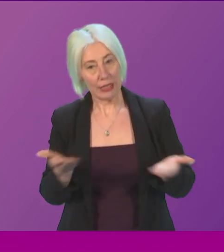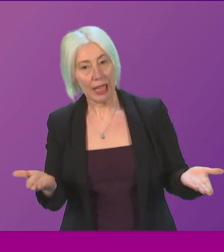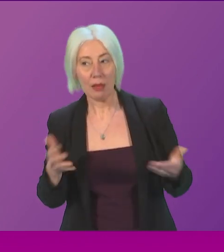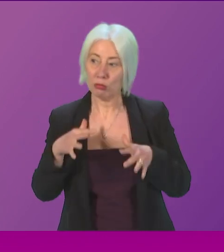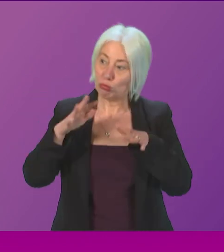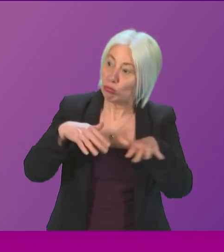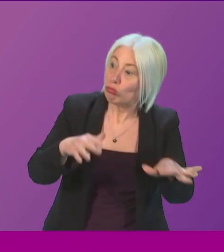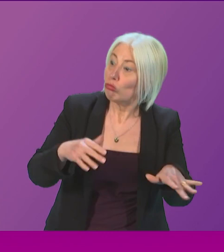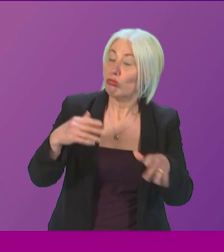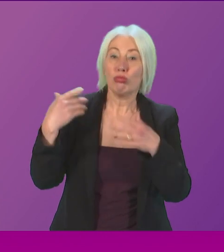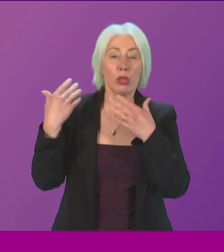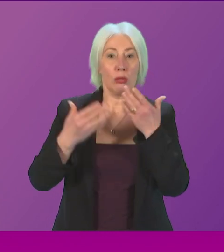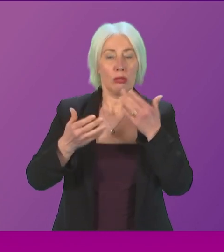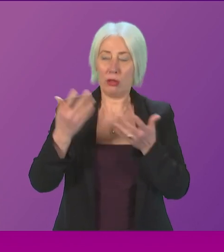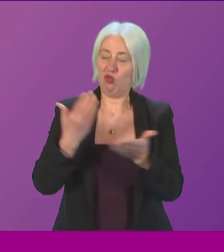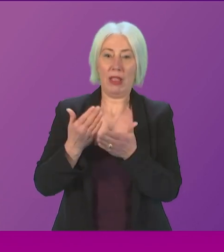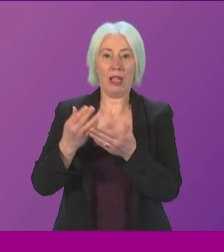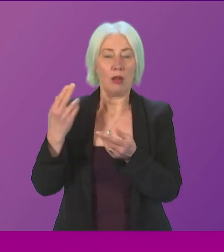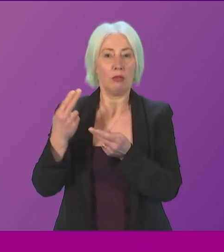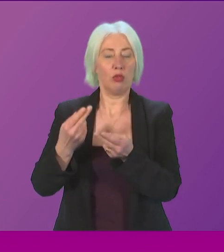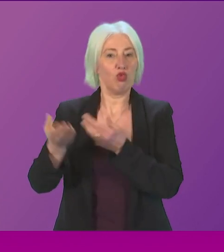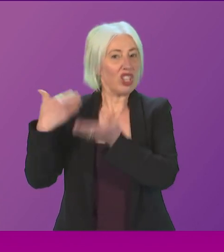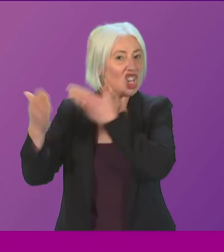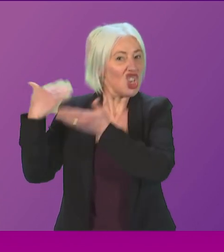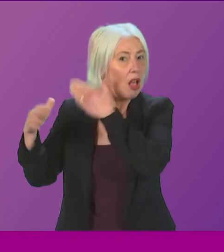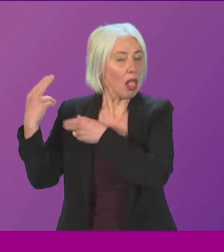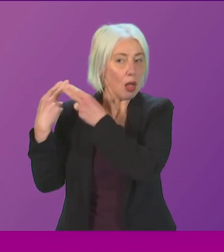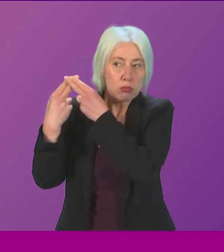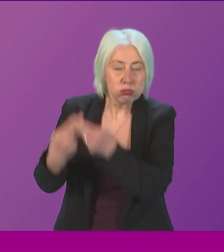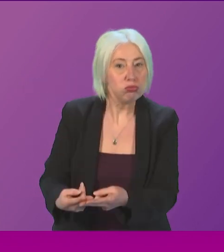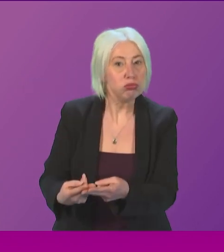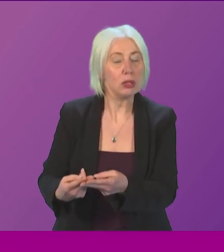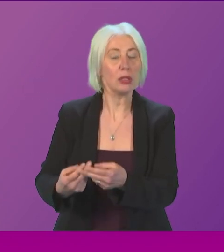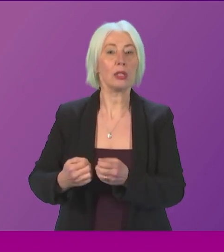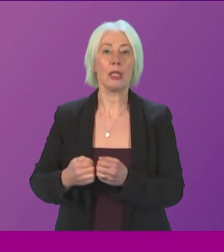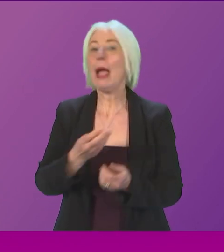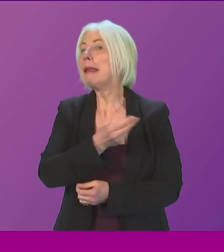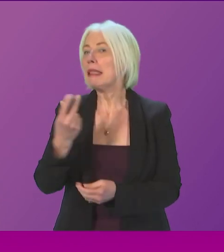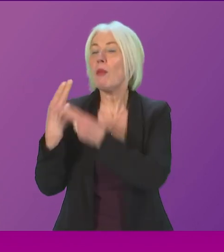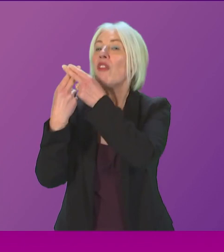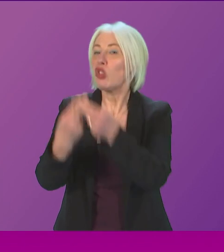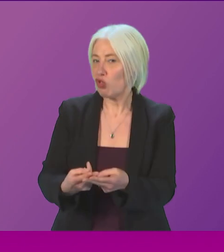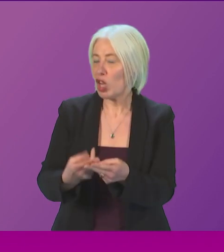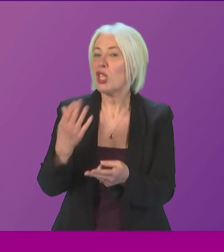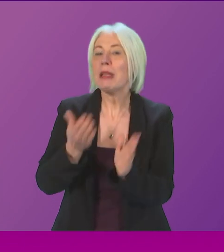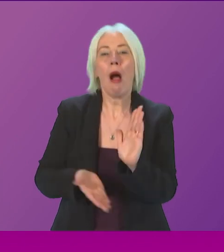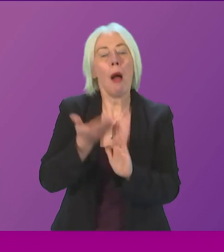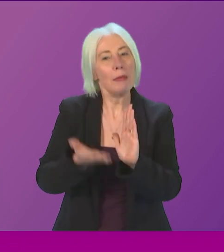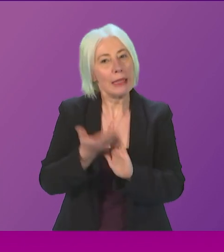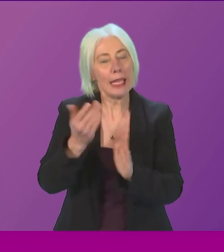it were rooted in tradition, but it is also the case that some of the traditions have been updated to reflect modern values.